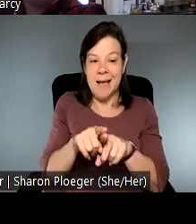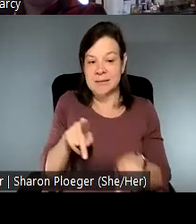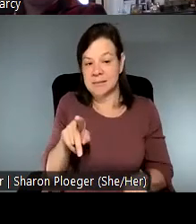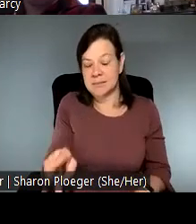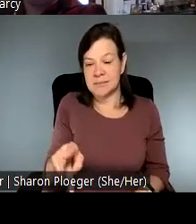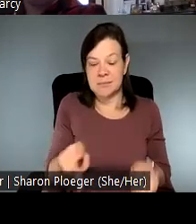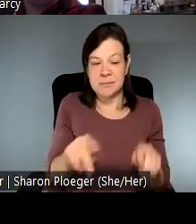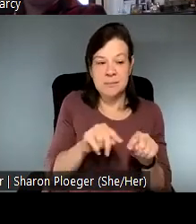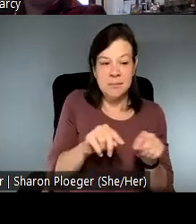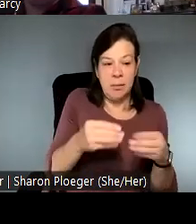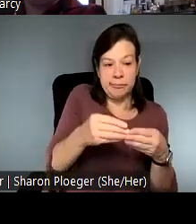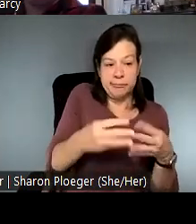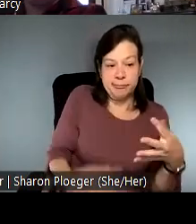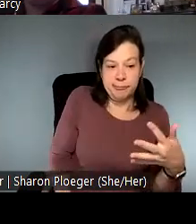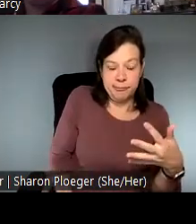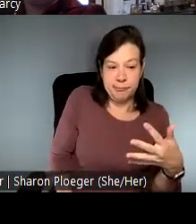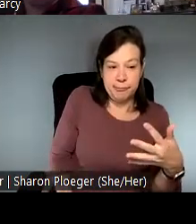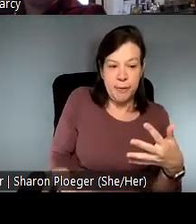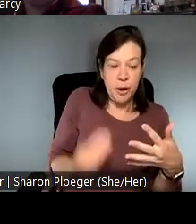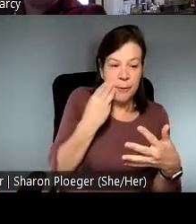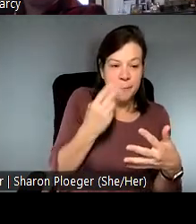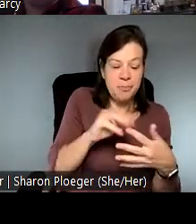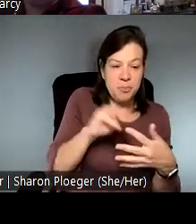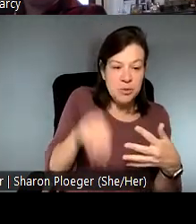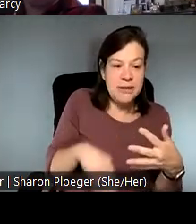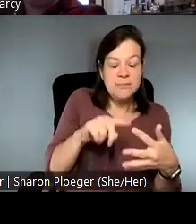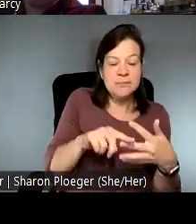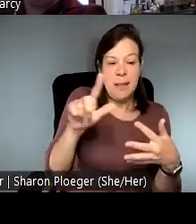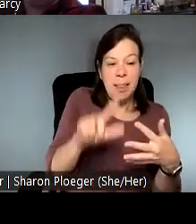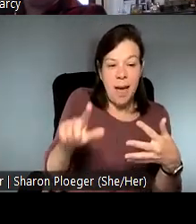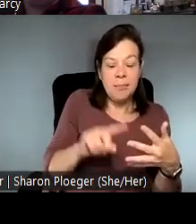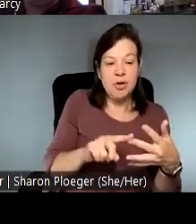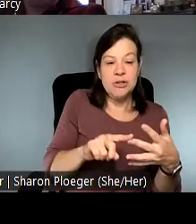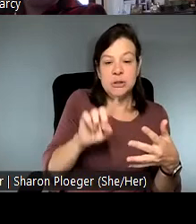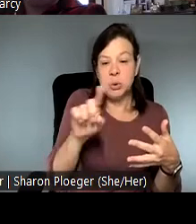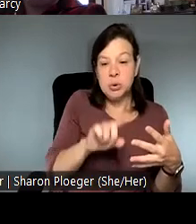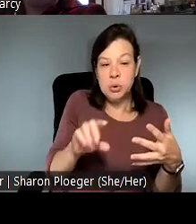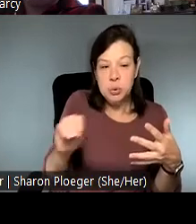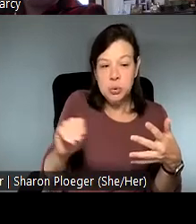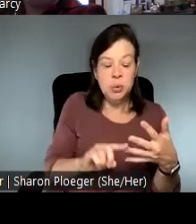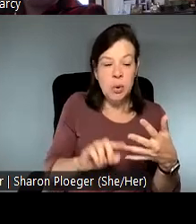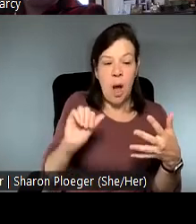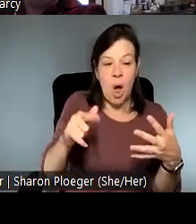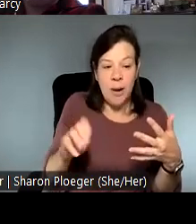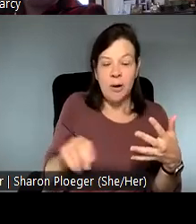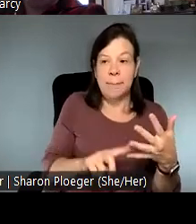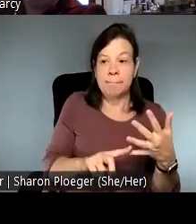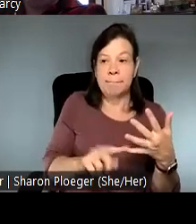and then there's a list of museums, libraries, zoos, aquariums and theaters.